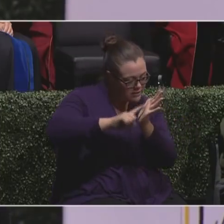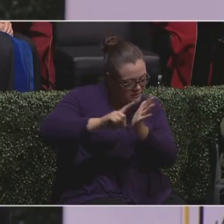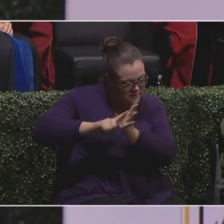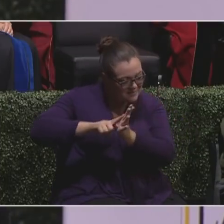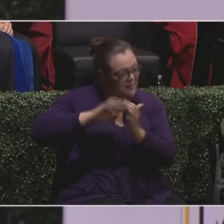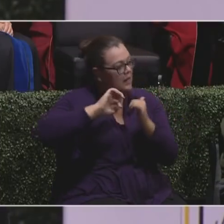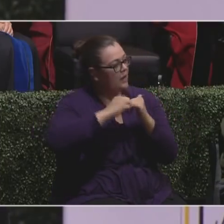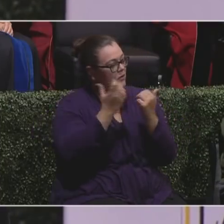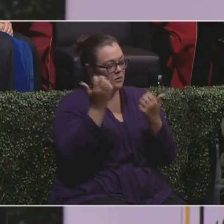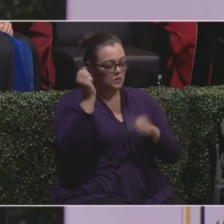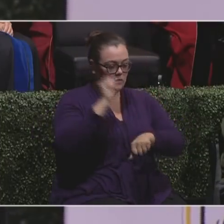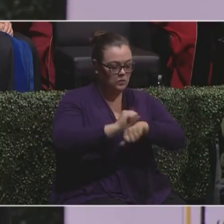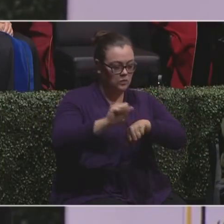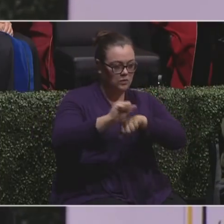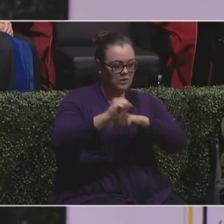YOUR OWN LIFETIME.